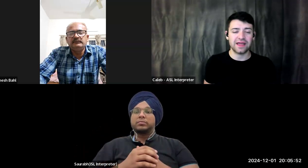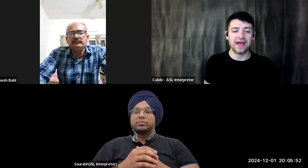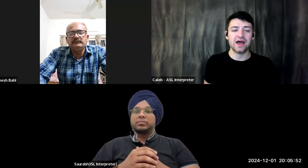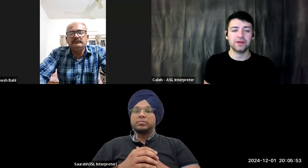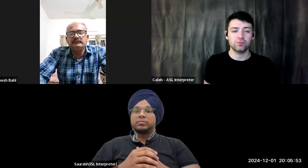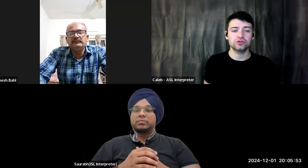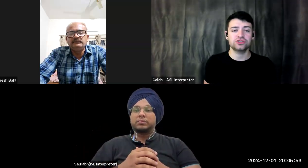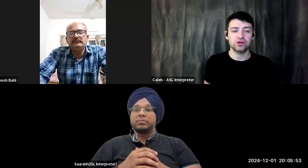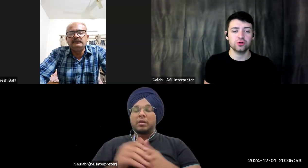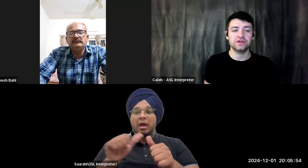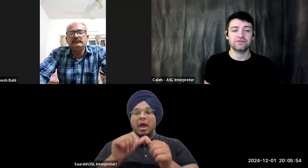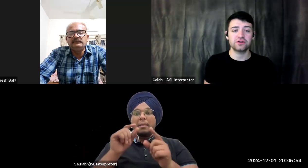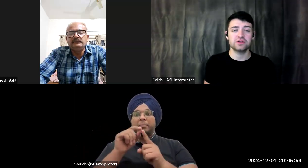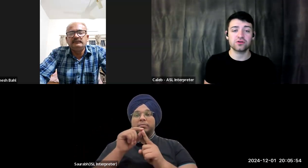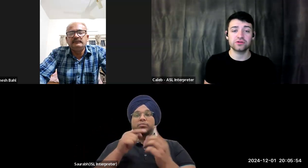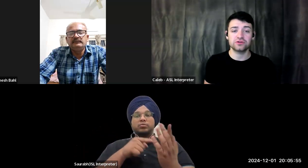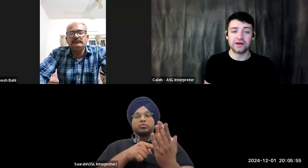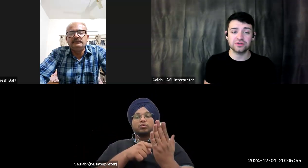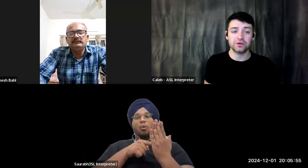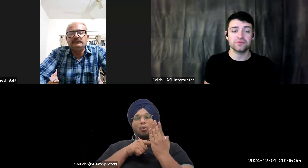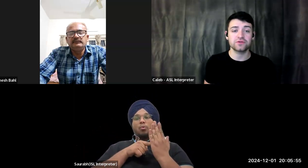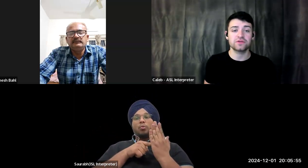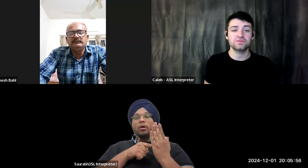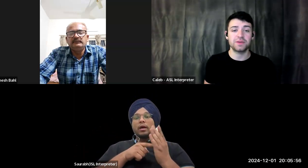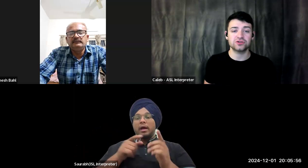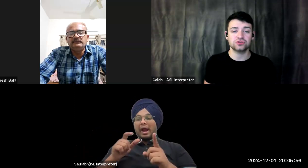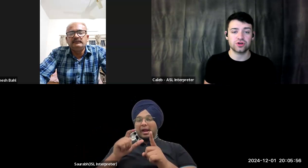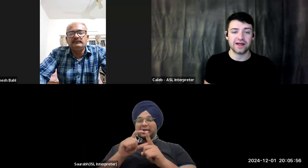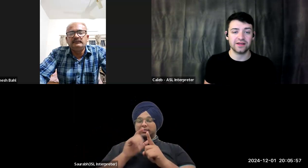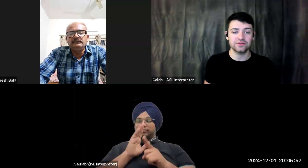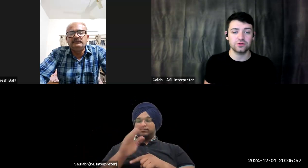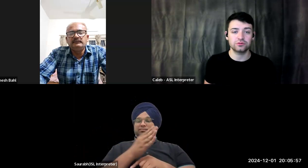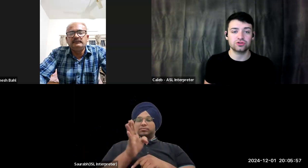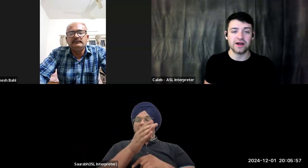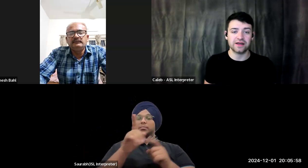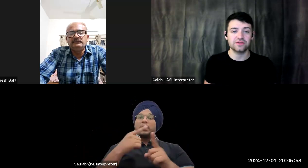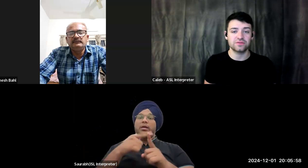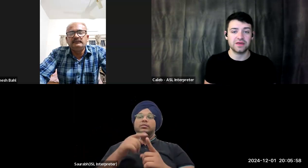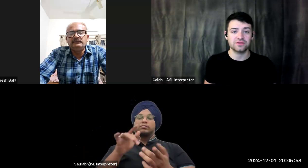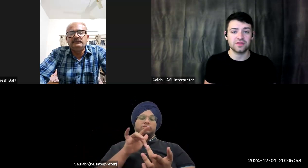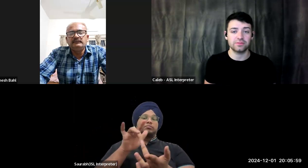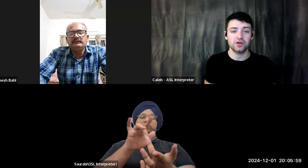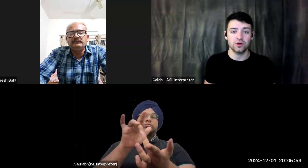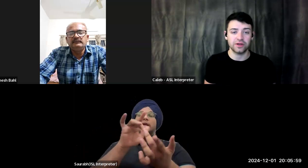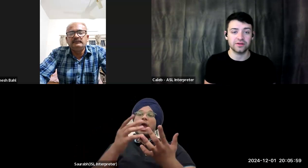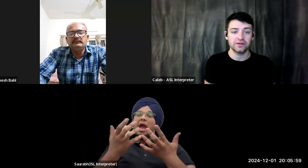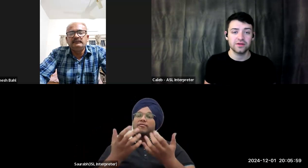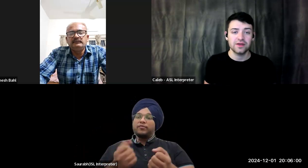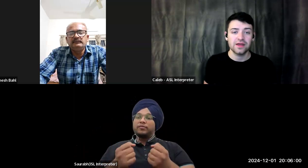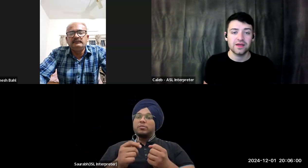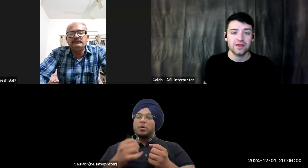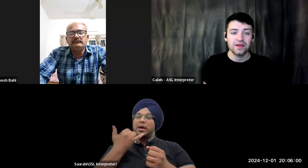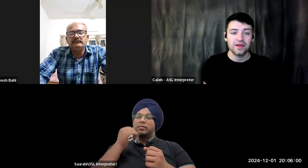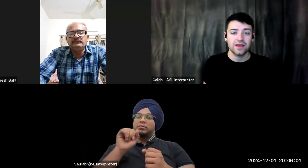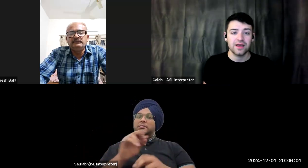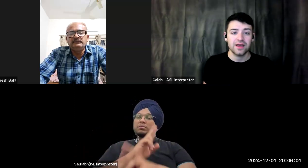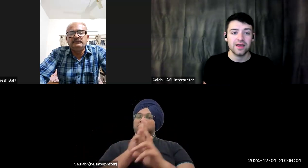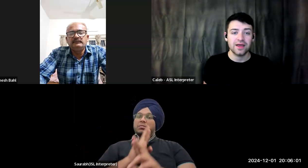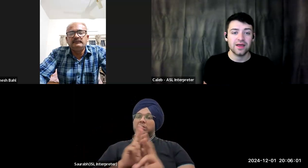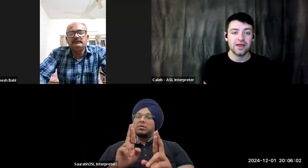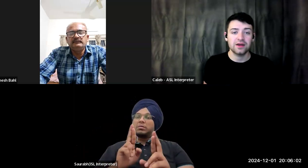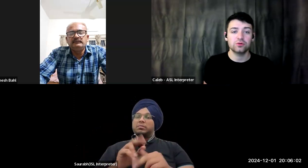And then on the app, it will show the different, not only direction, but also the spatial tracking. So it will track the space that I'm going.